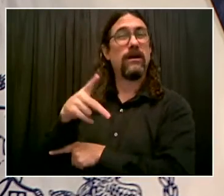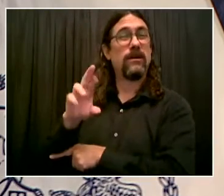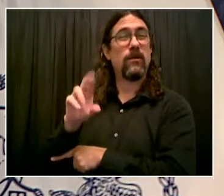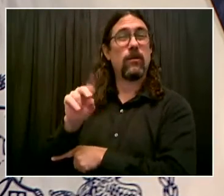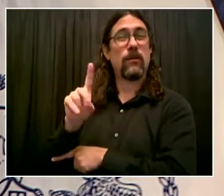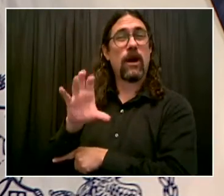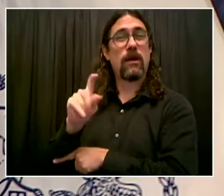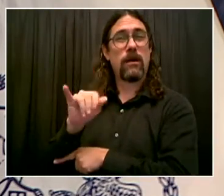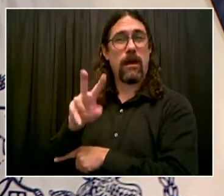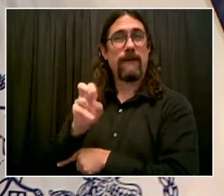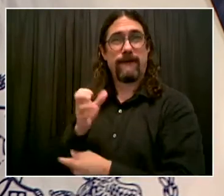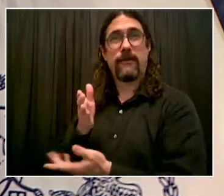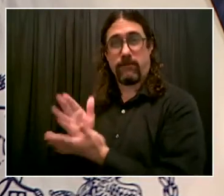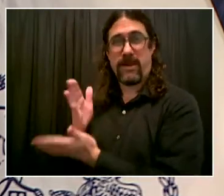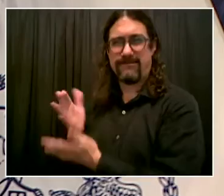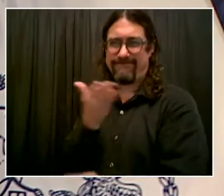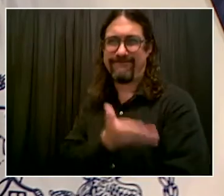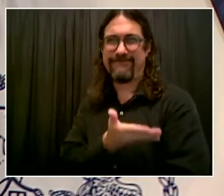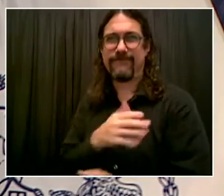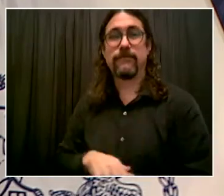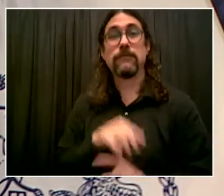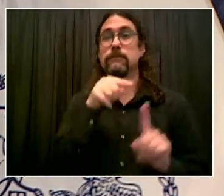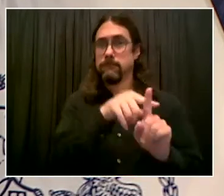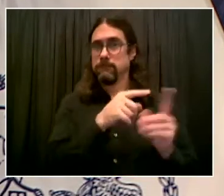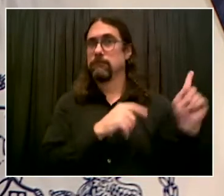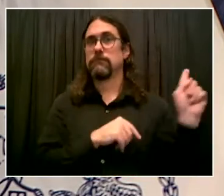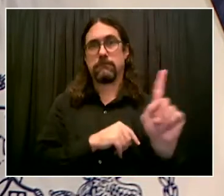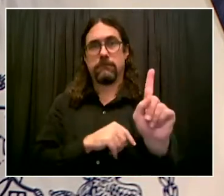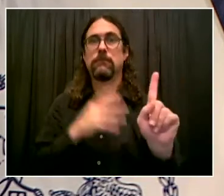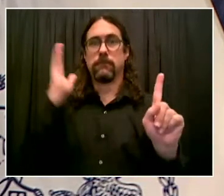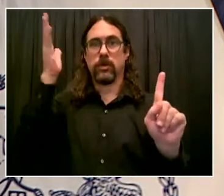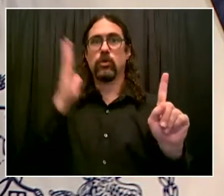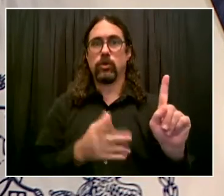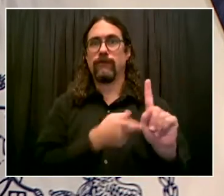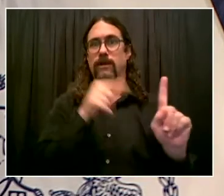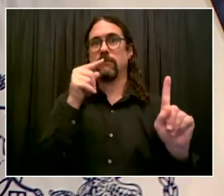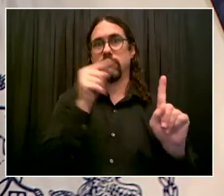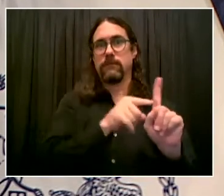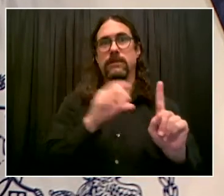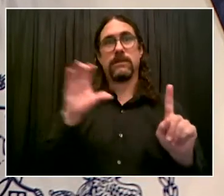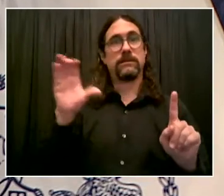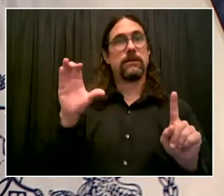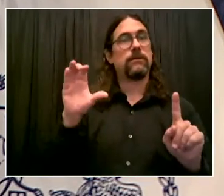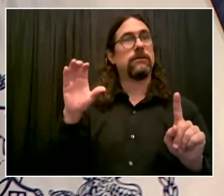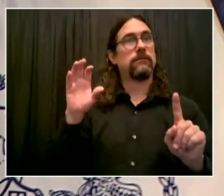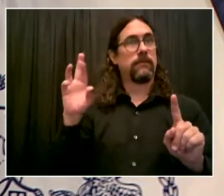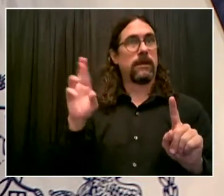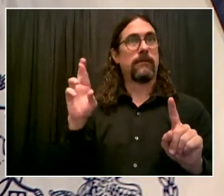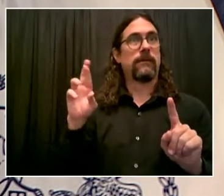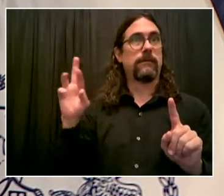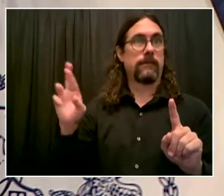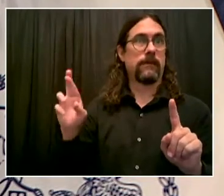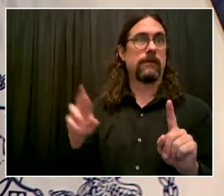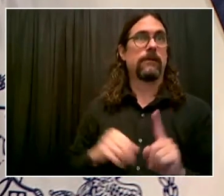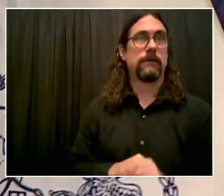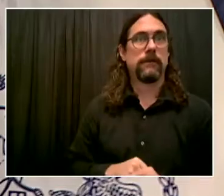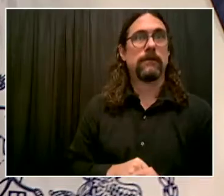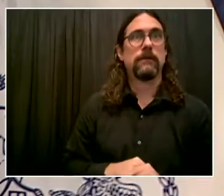YOU TO HEAR FROM ANOTHER LEADER WHO HAS BEEN PREPARING FOR THIS FIGHT. WE